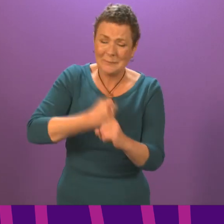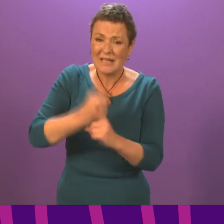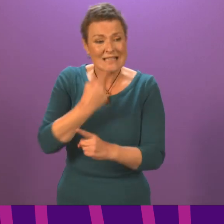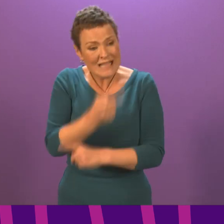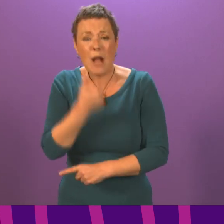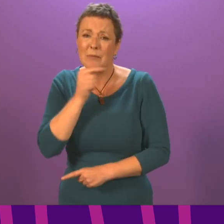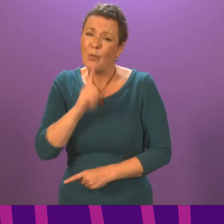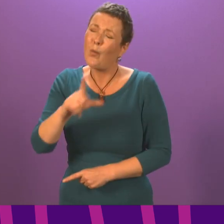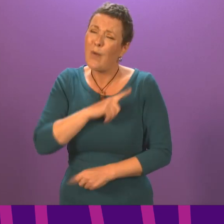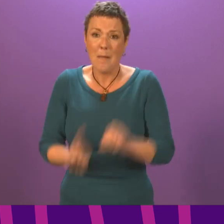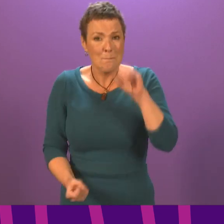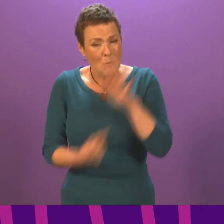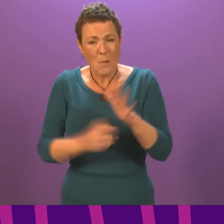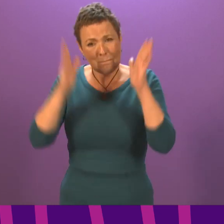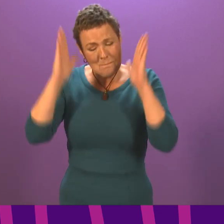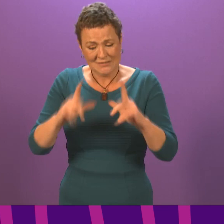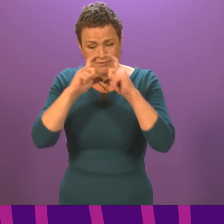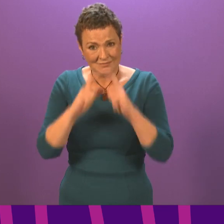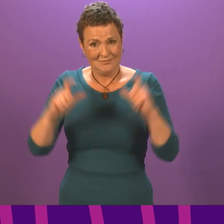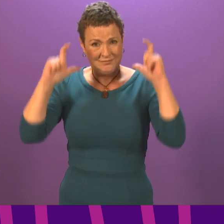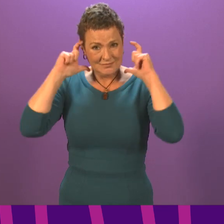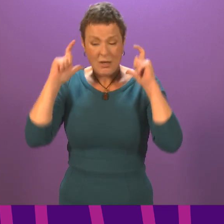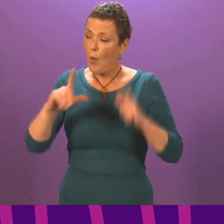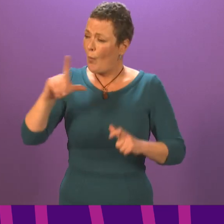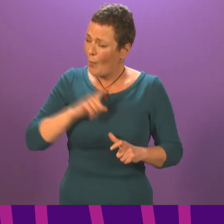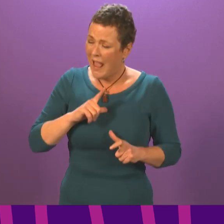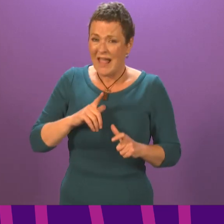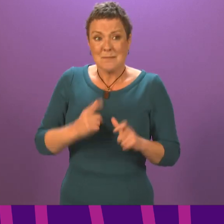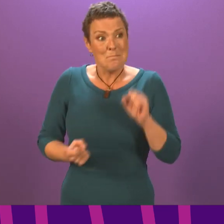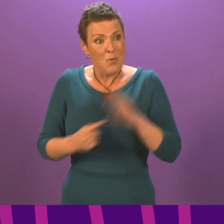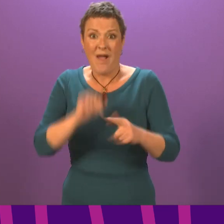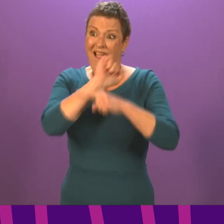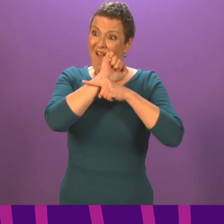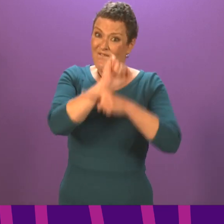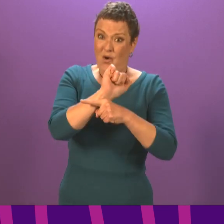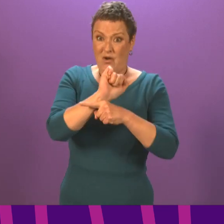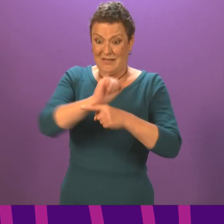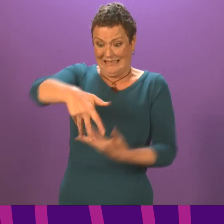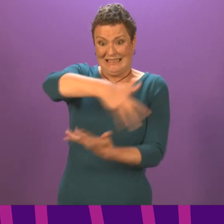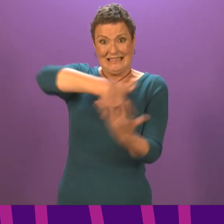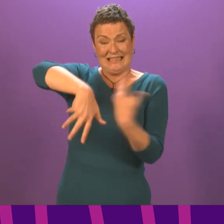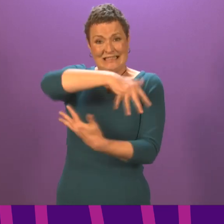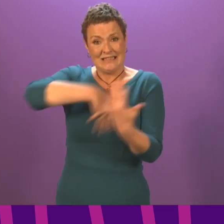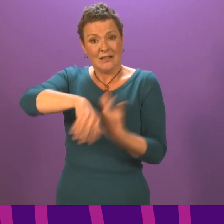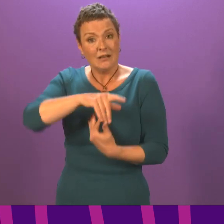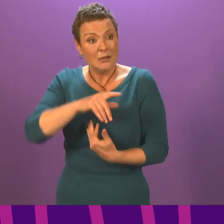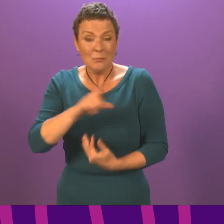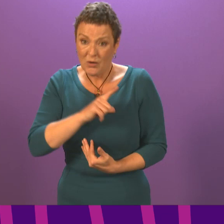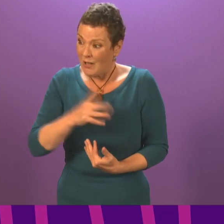coverings and of avoiding crowded places, so that we can hopefully stem the transmission